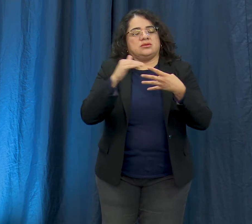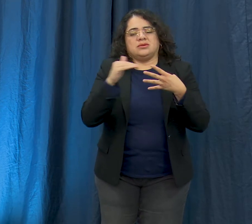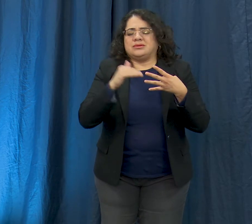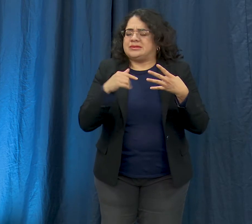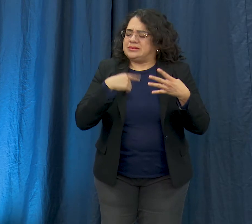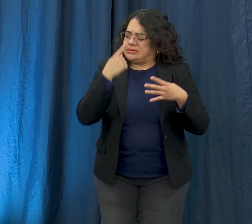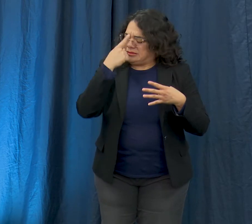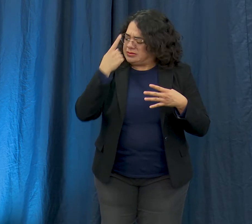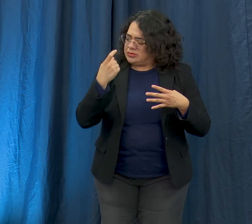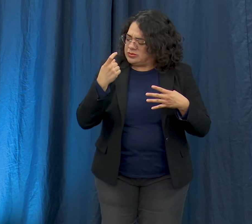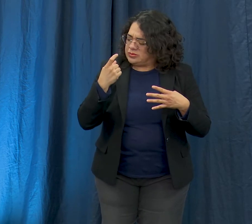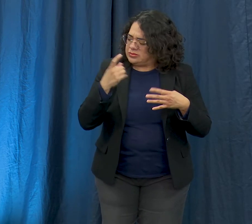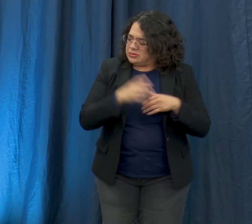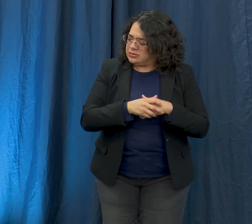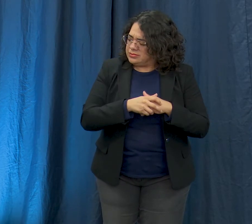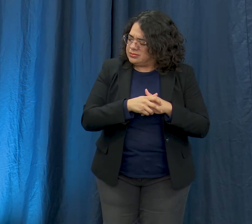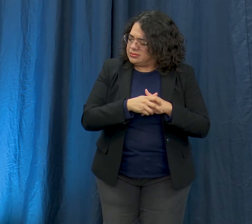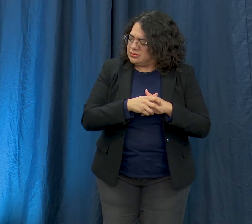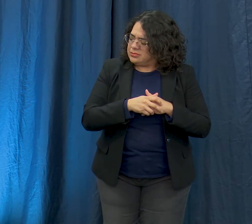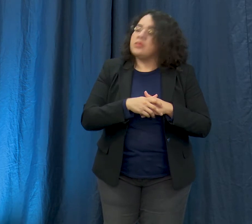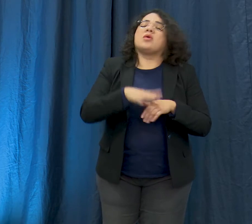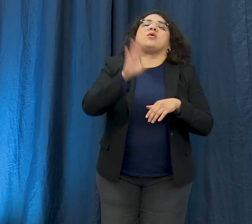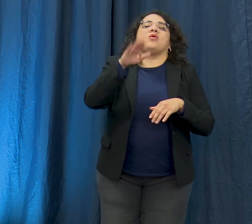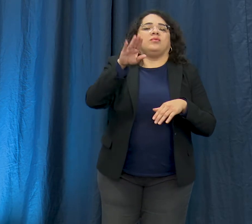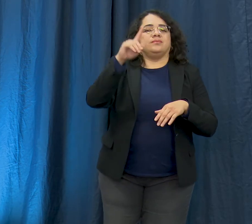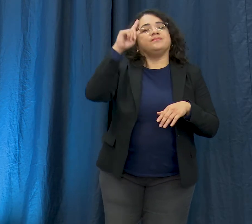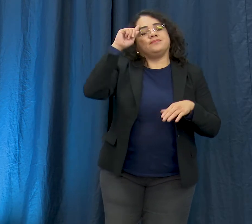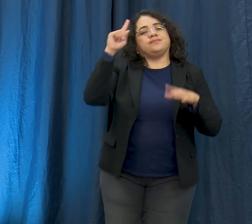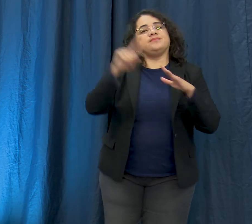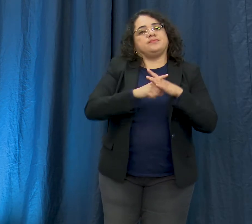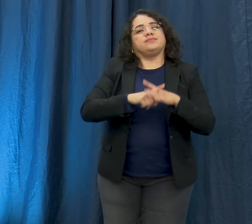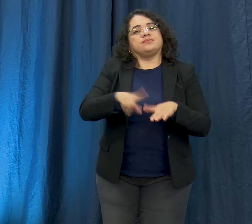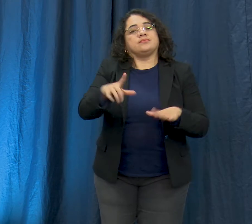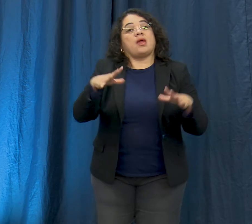yeah so that was basically and then because it was a holiday weekend that